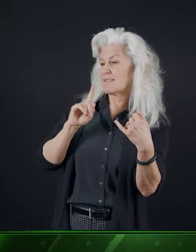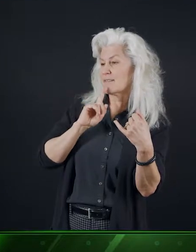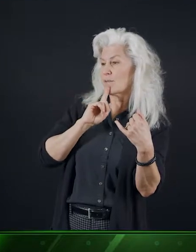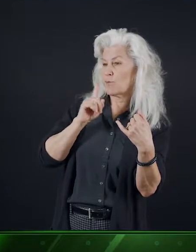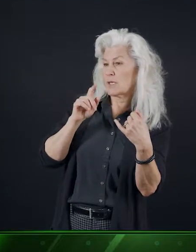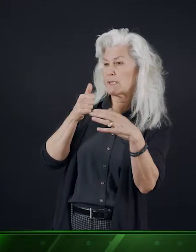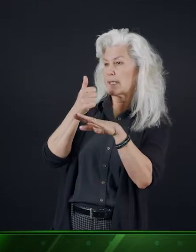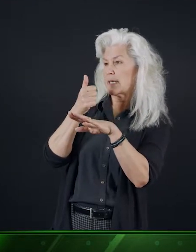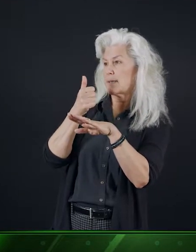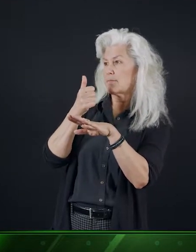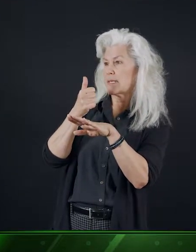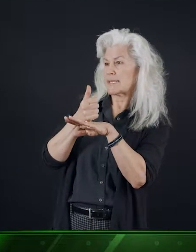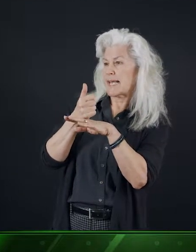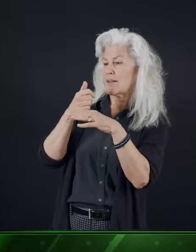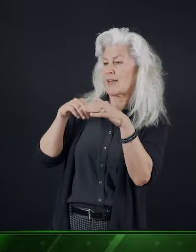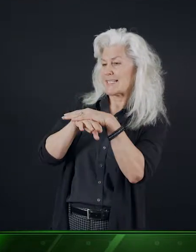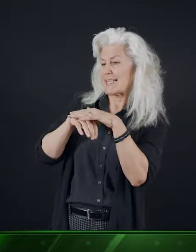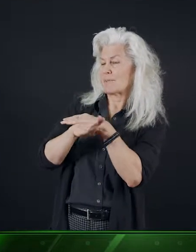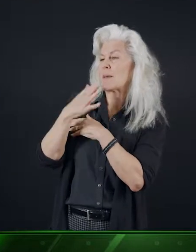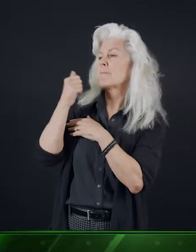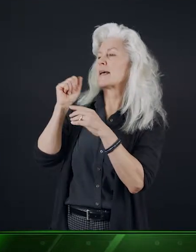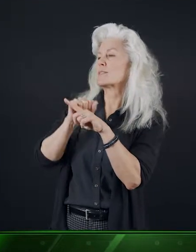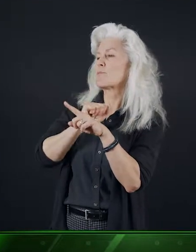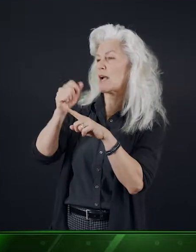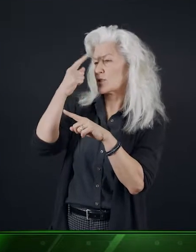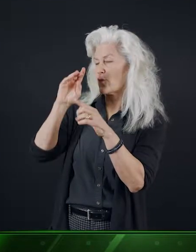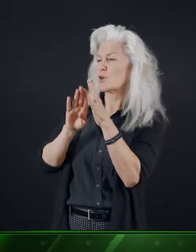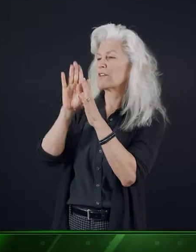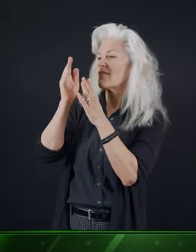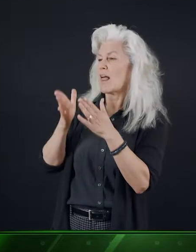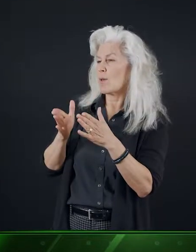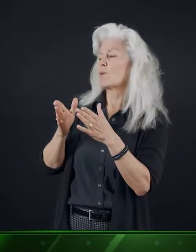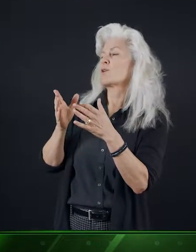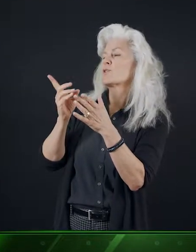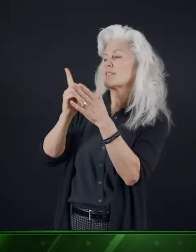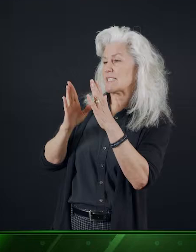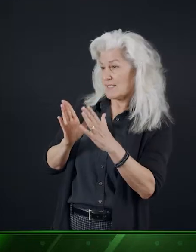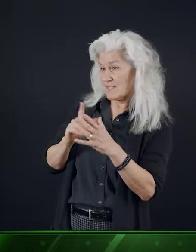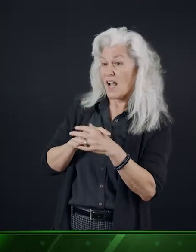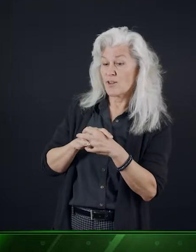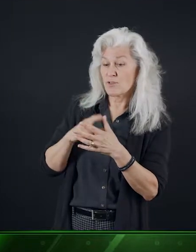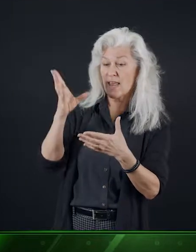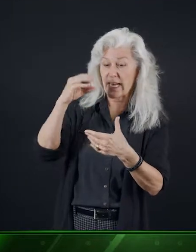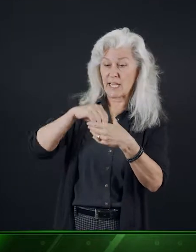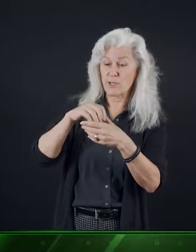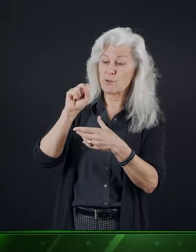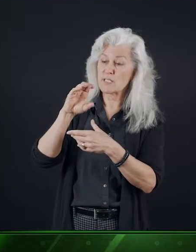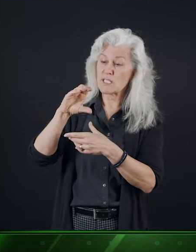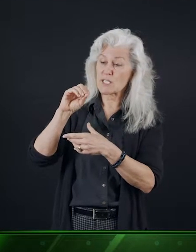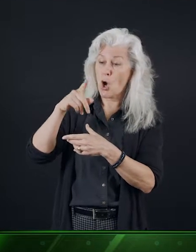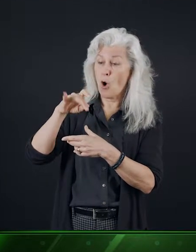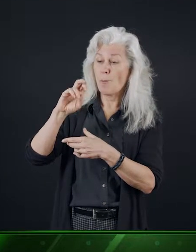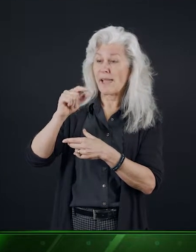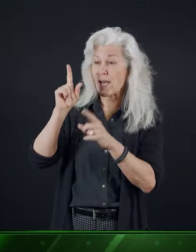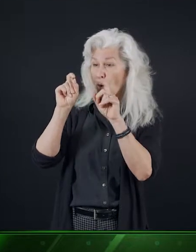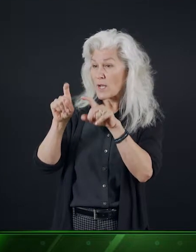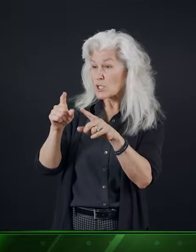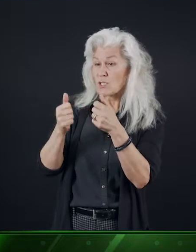of gaming accessibility best practices for developers and designers. And it includes scoping questions for each of these game areas,